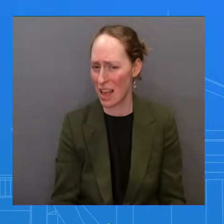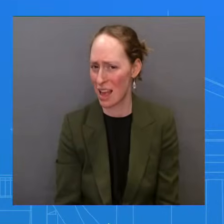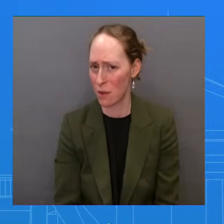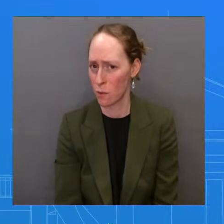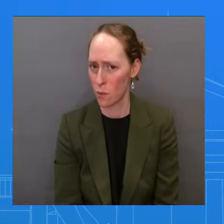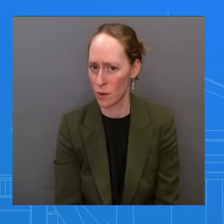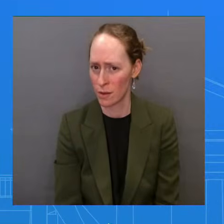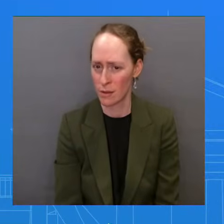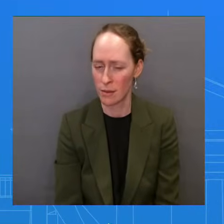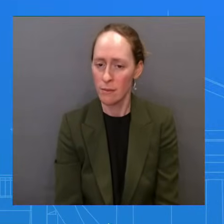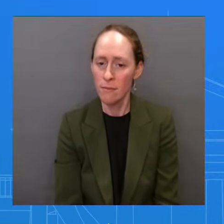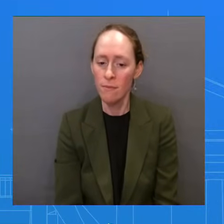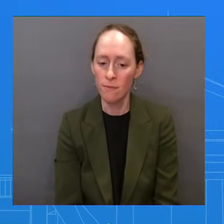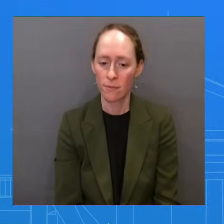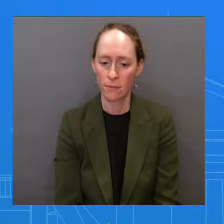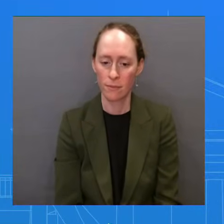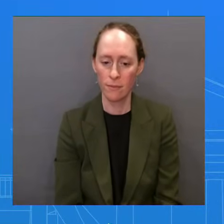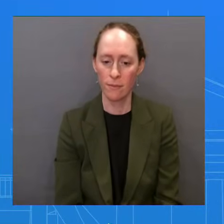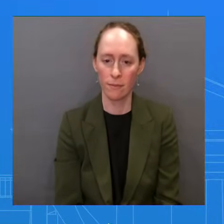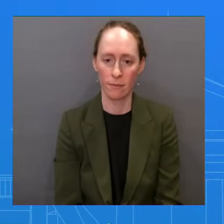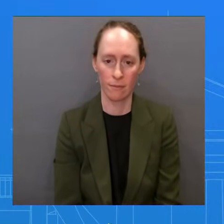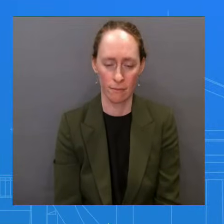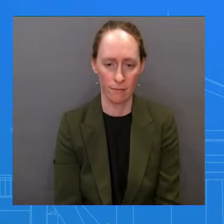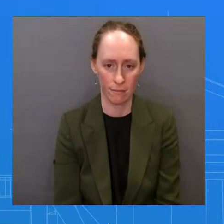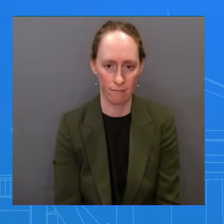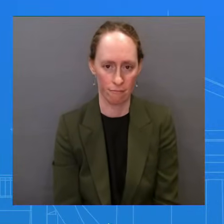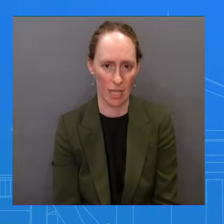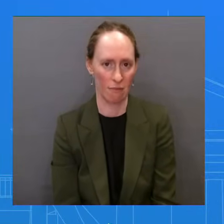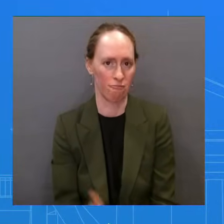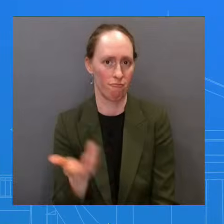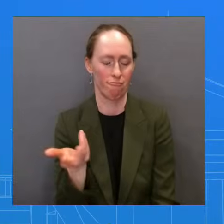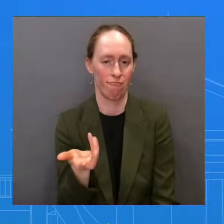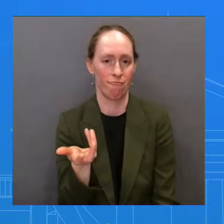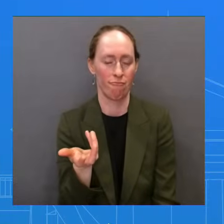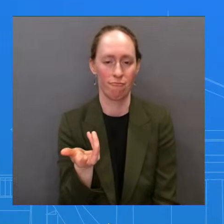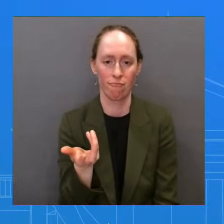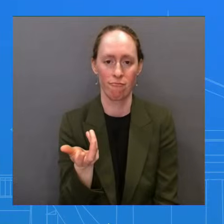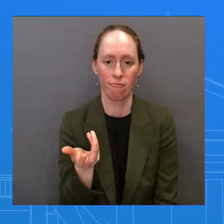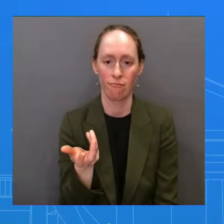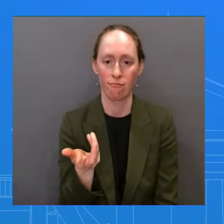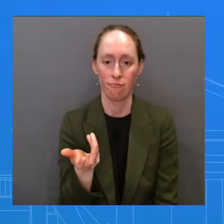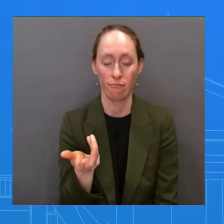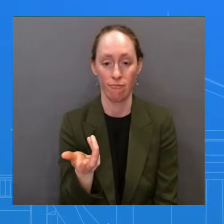to Speaker McCarthy. What has changed? The question to Speaker McCarthy is: In the last administration,